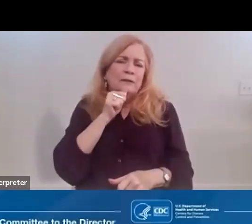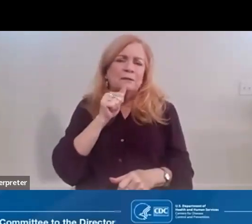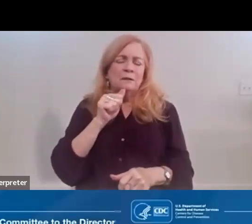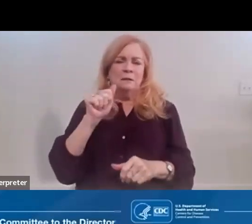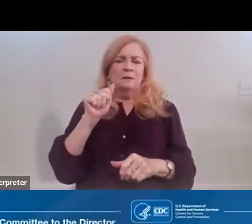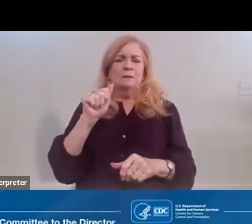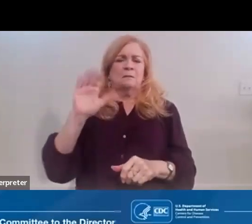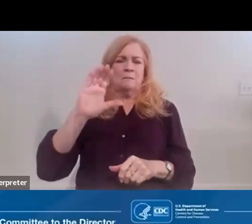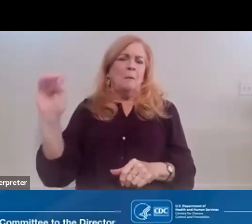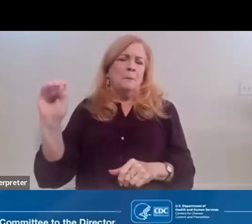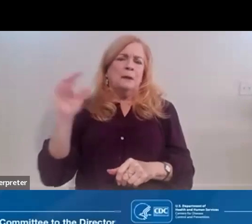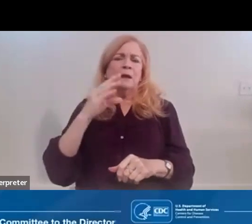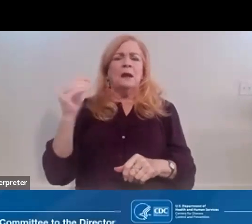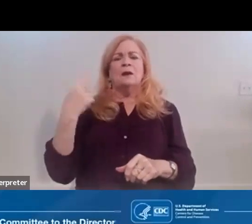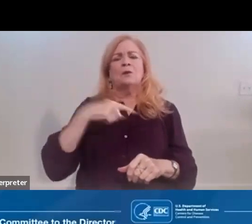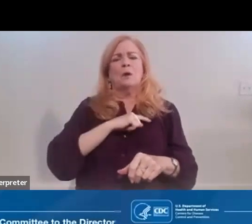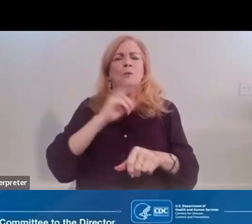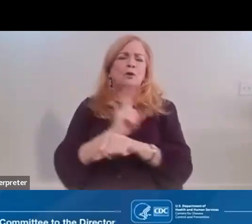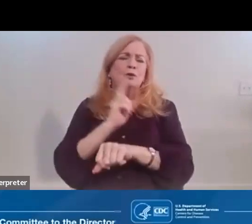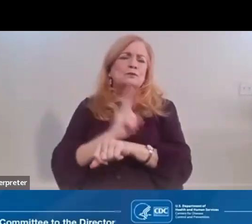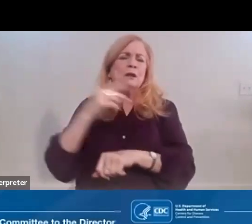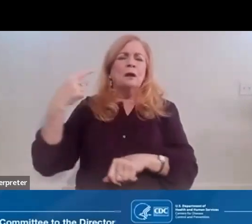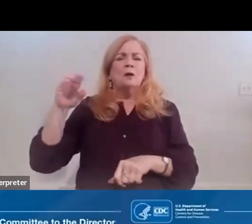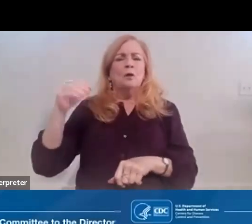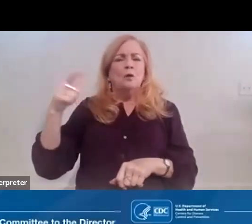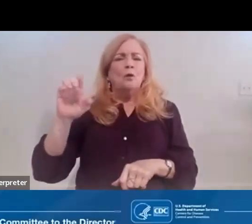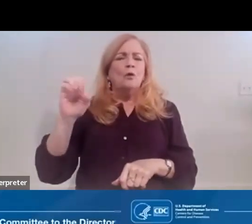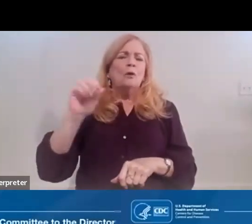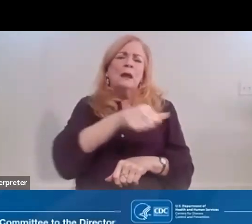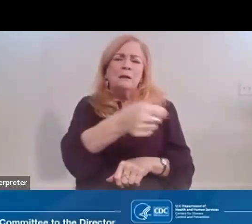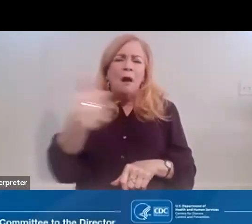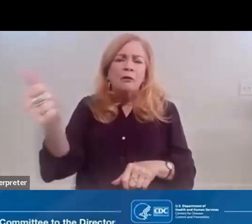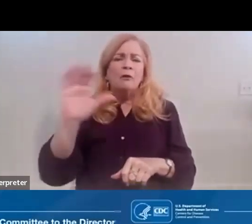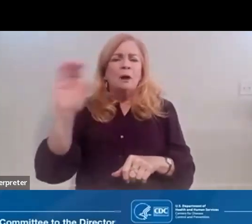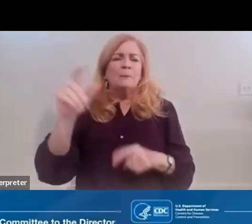to actually do things for exposure notification. But we do need to do more in that space. A 100% agree.